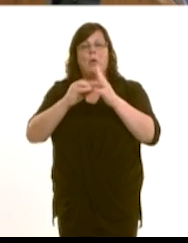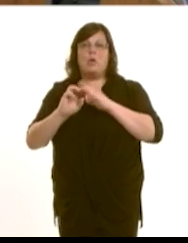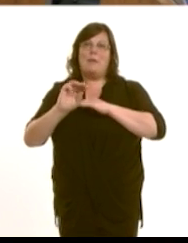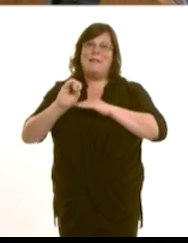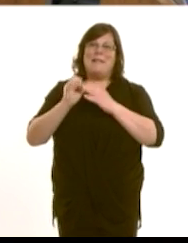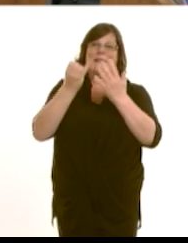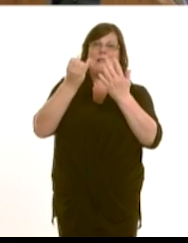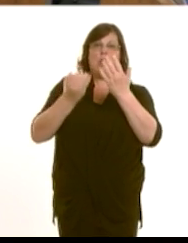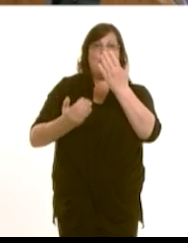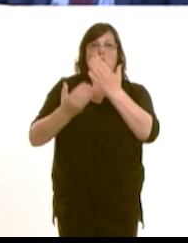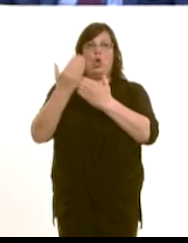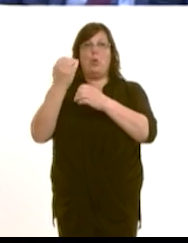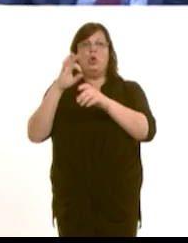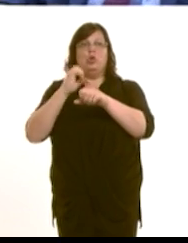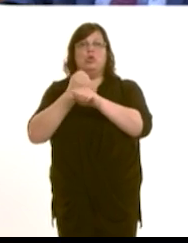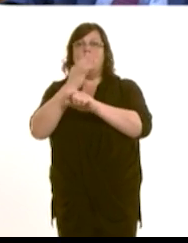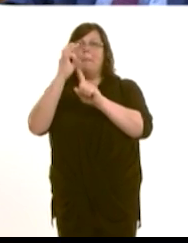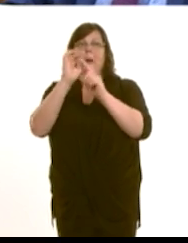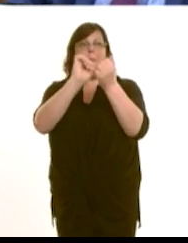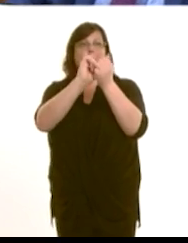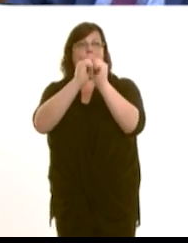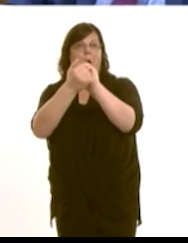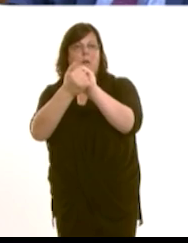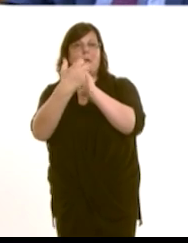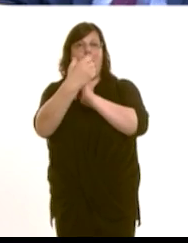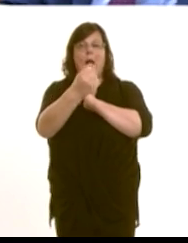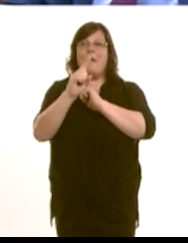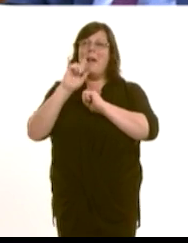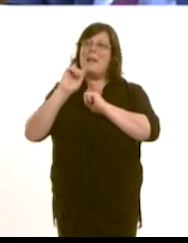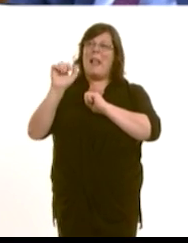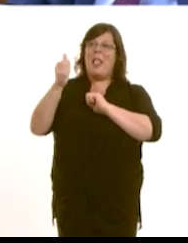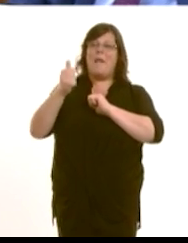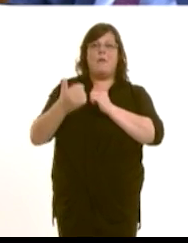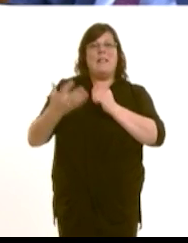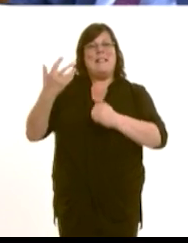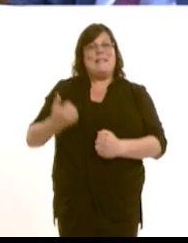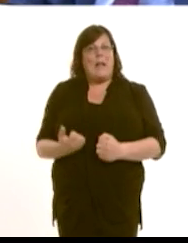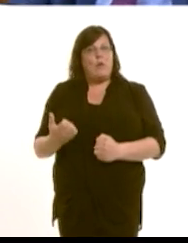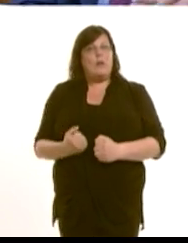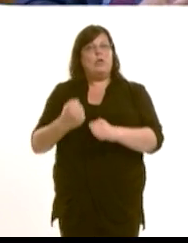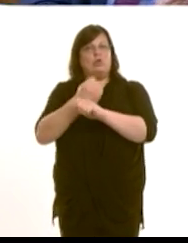partners in Powys and 11 new salaried GPs who have commenced their work during the course